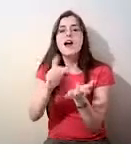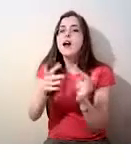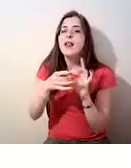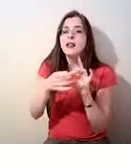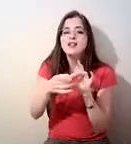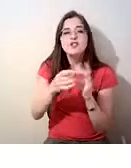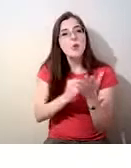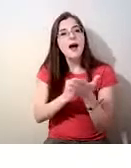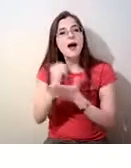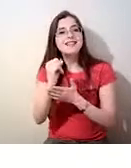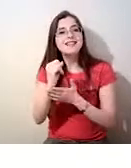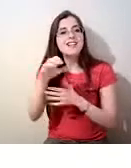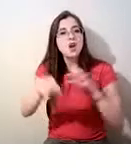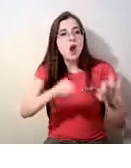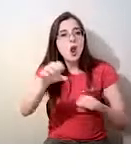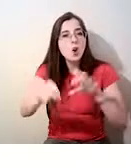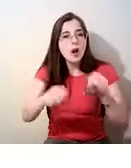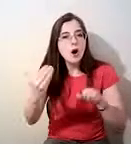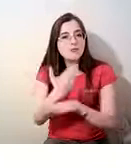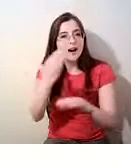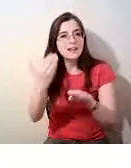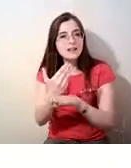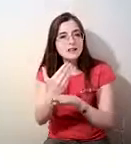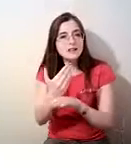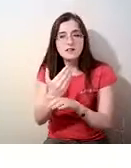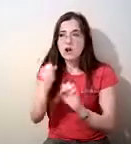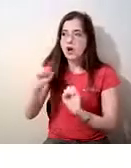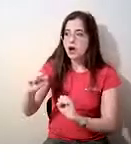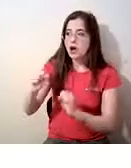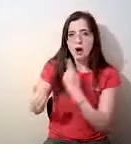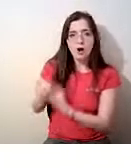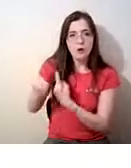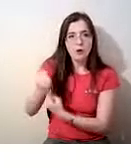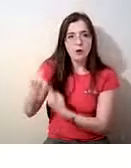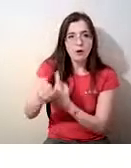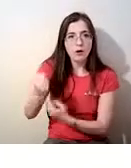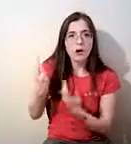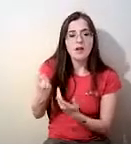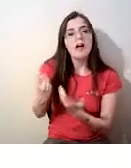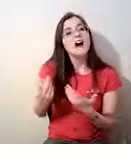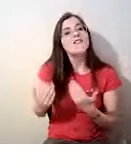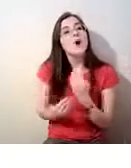praxis. Among her honour she has been Modern Poetry in Translations